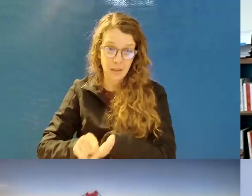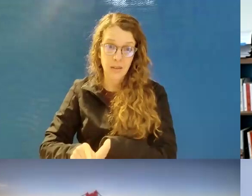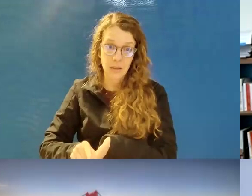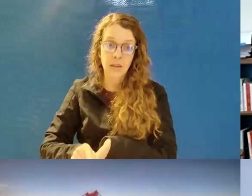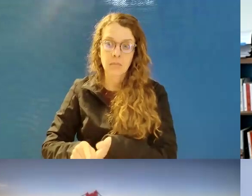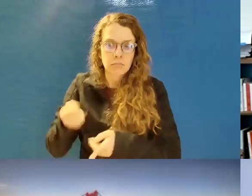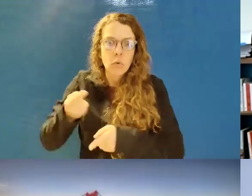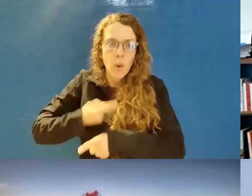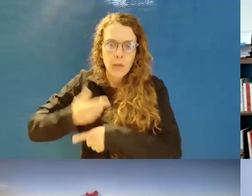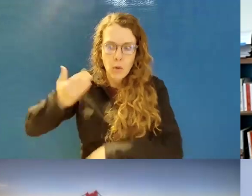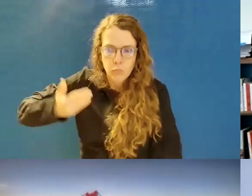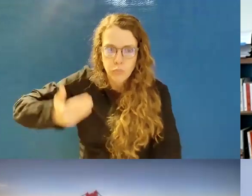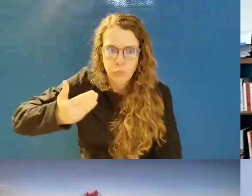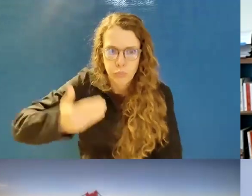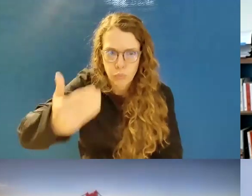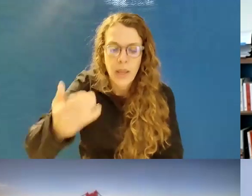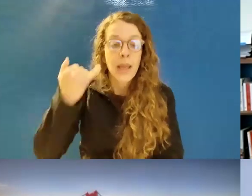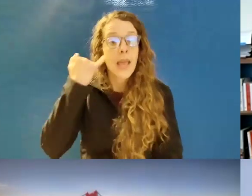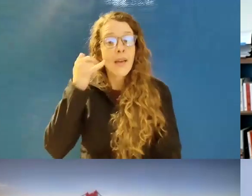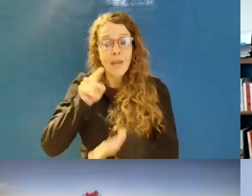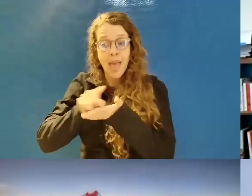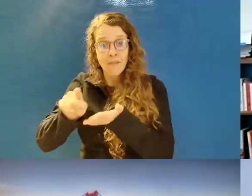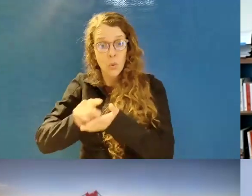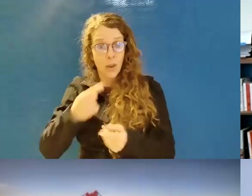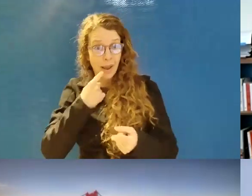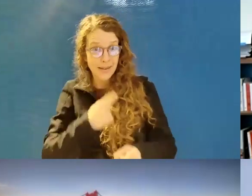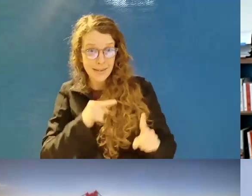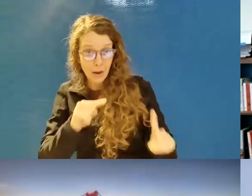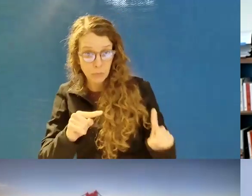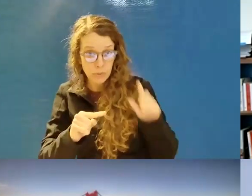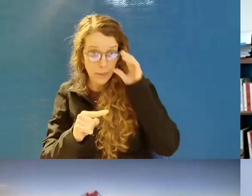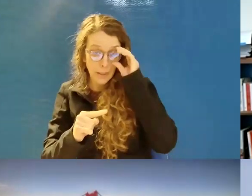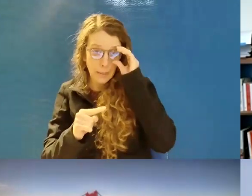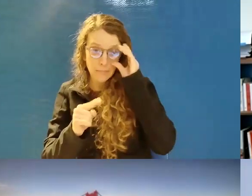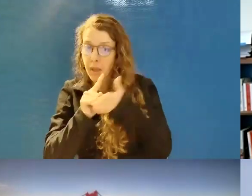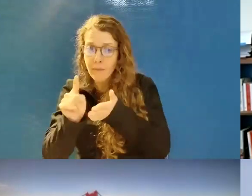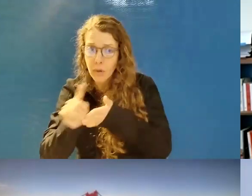So if you are doing a weekly announcement in the class every week, or you're kind of walking